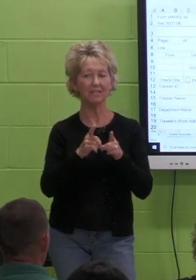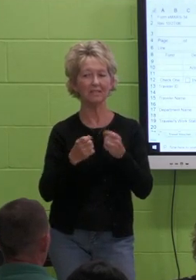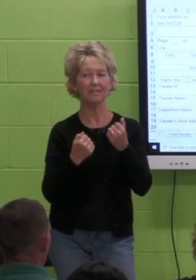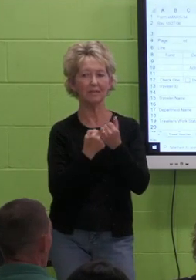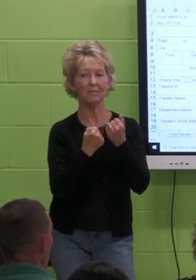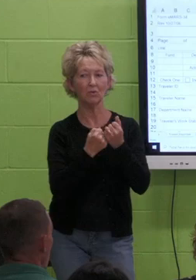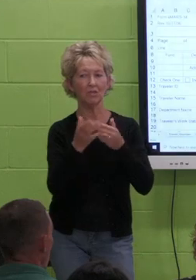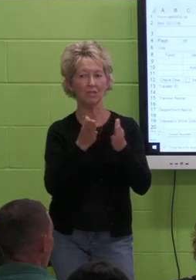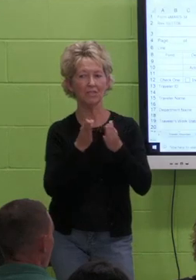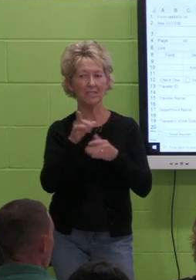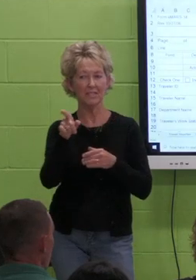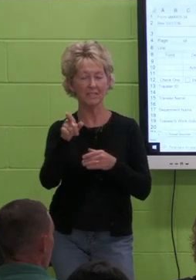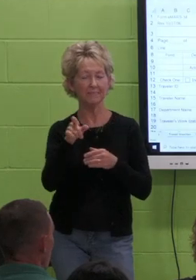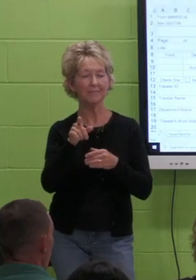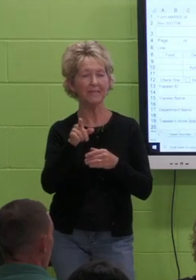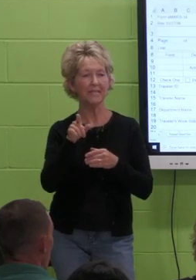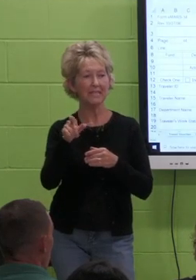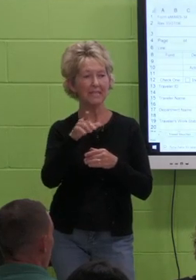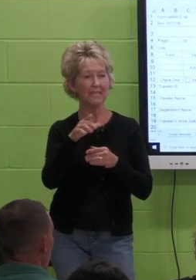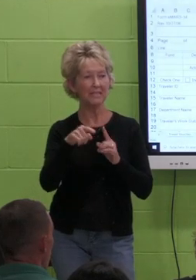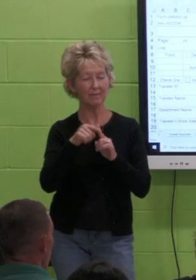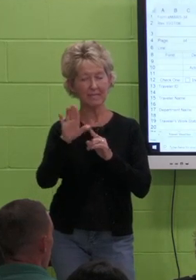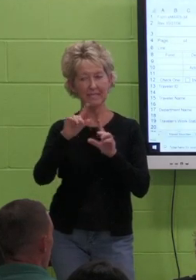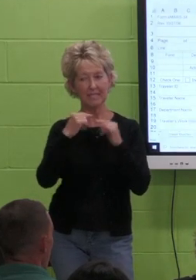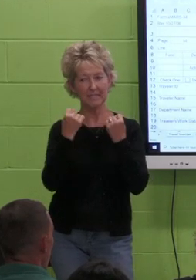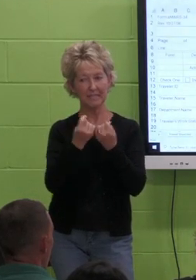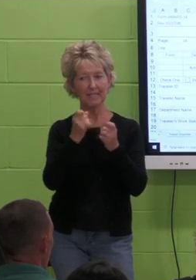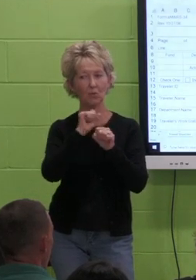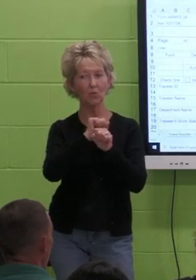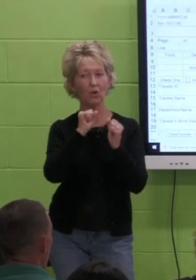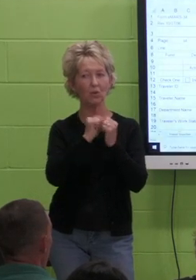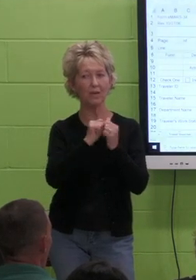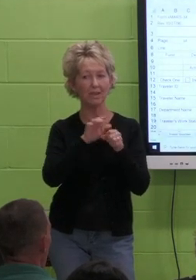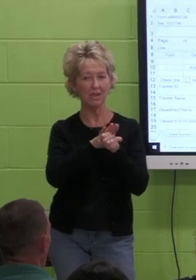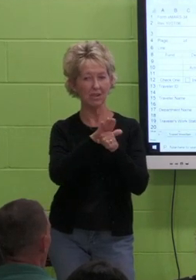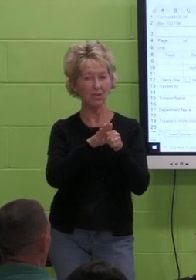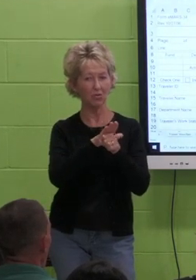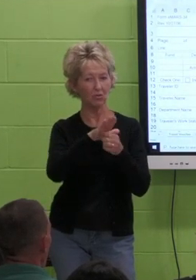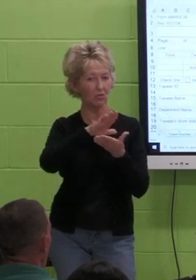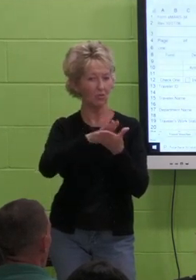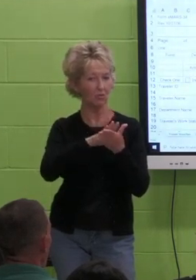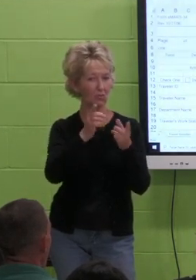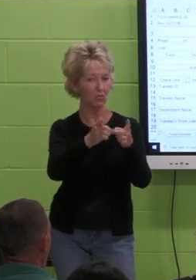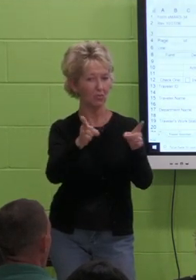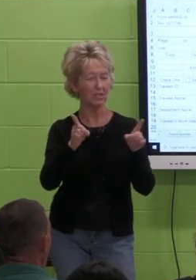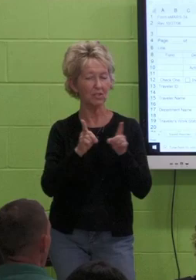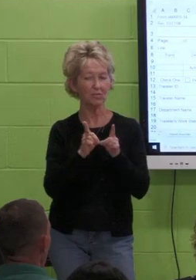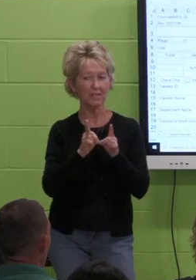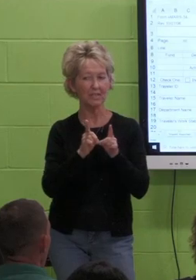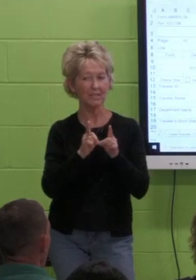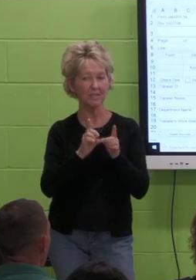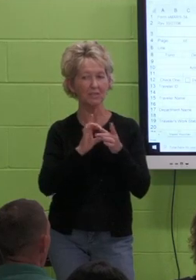Marshall and his team um they work um with local school districts um on their audits um looking